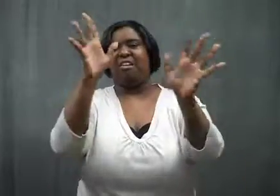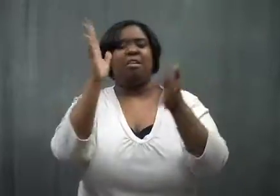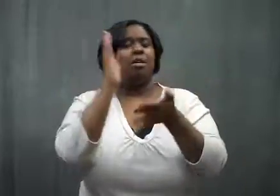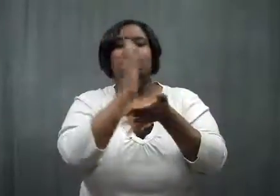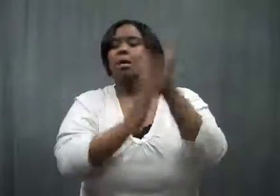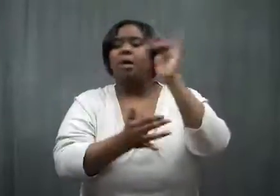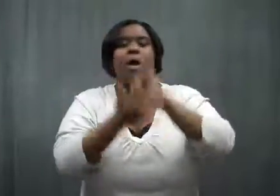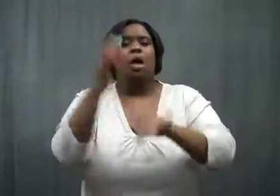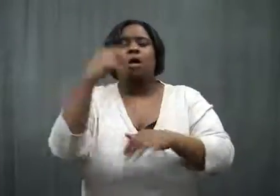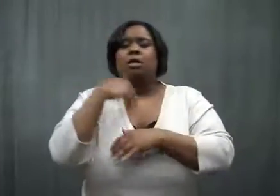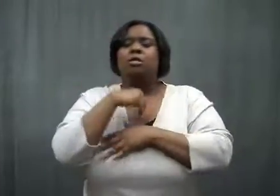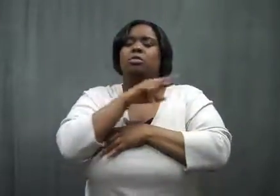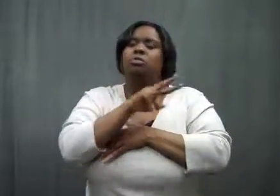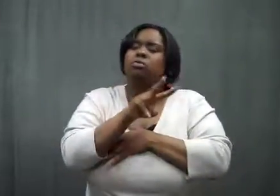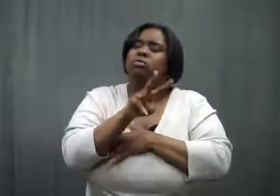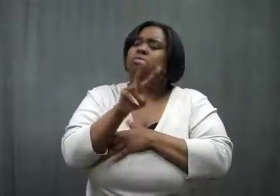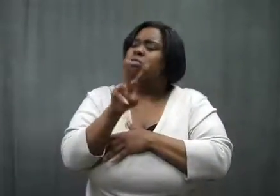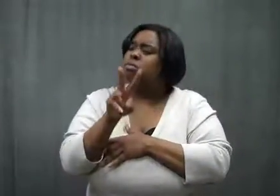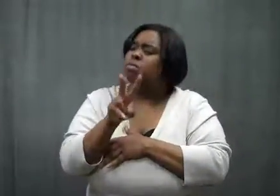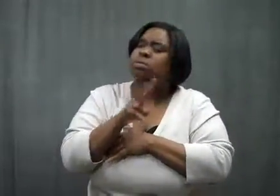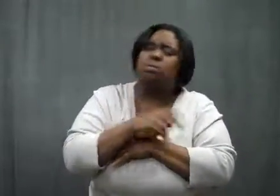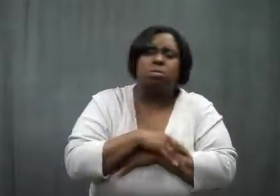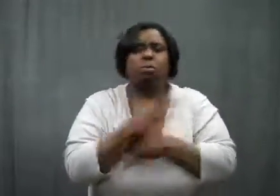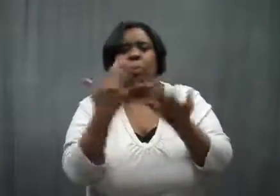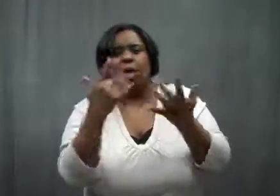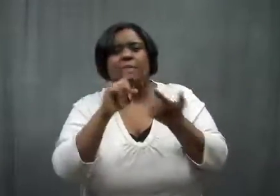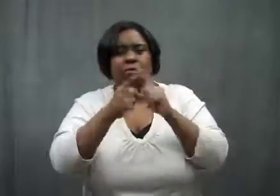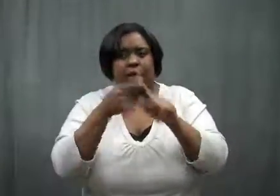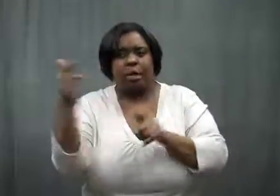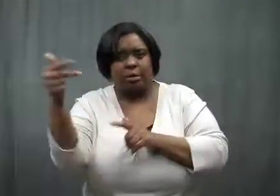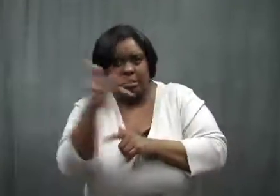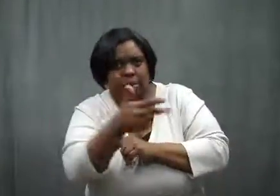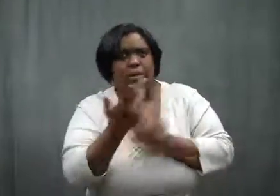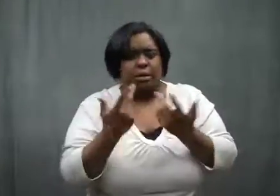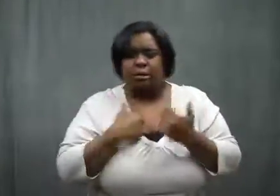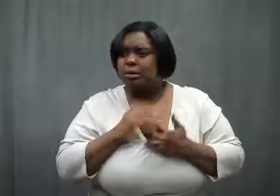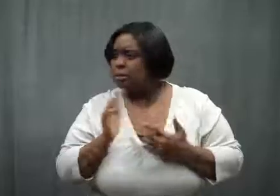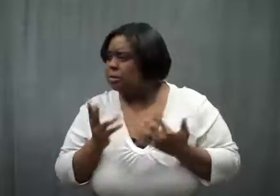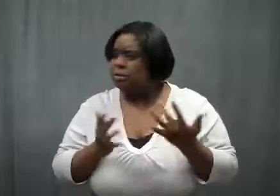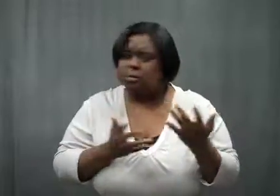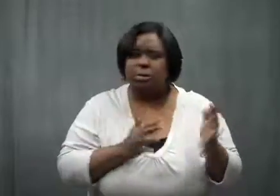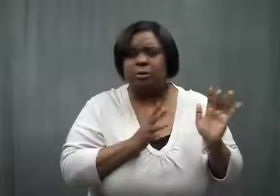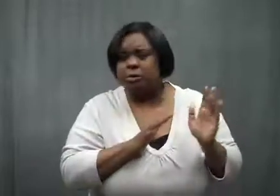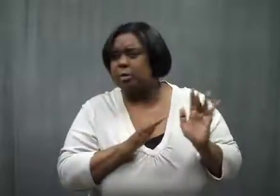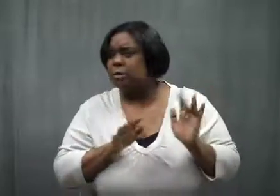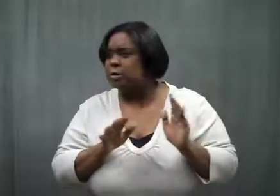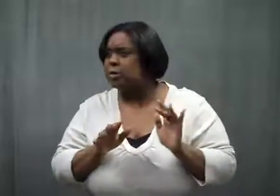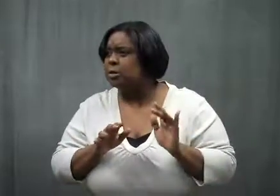I was standing out there, waiting for a friend to drive up.